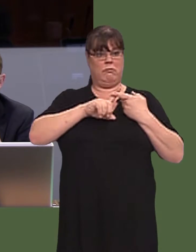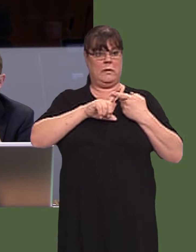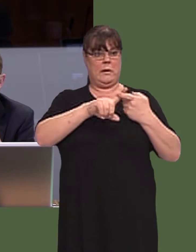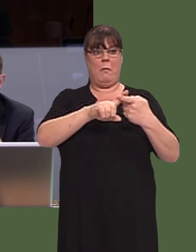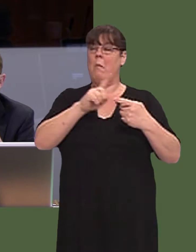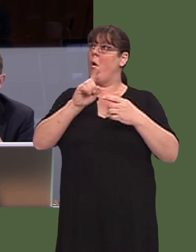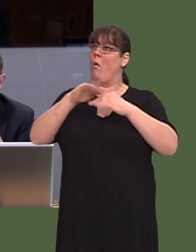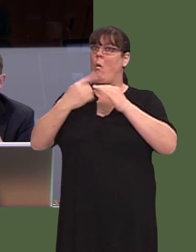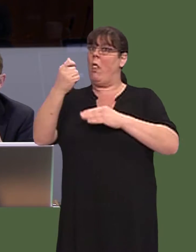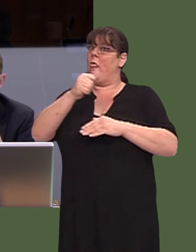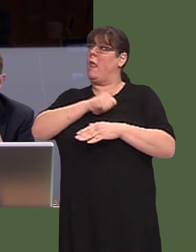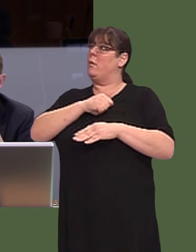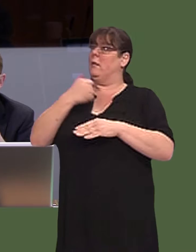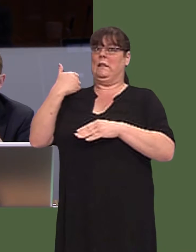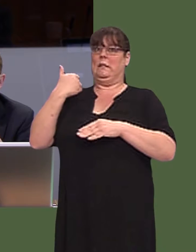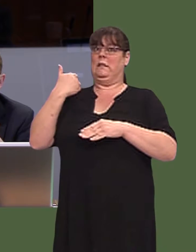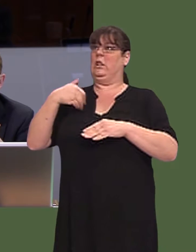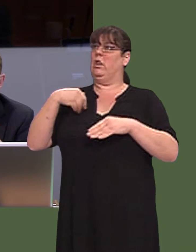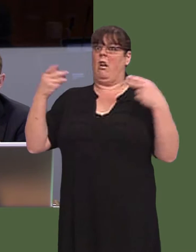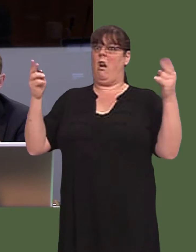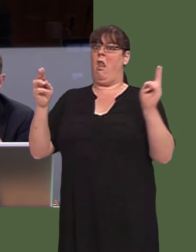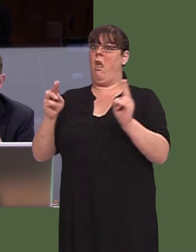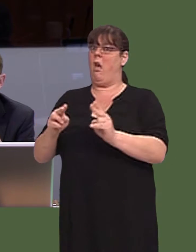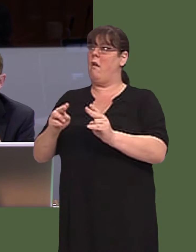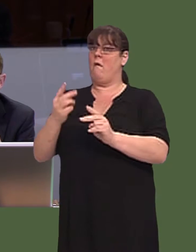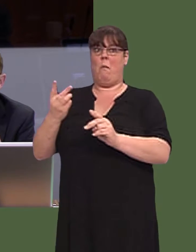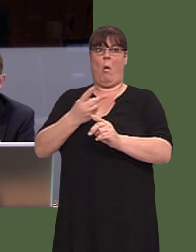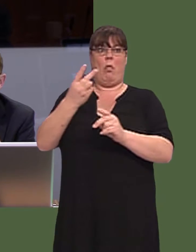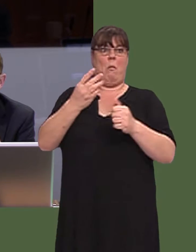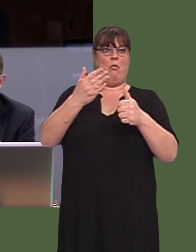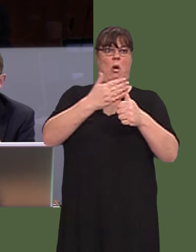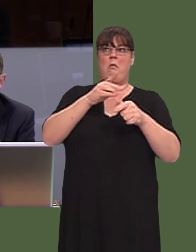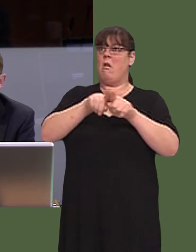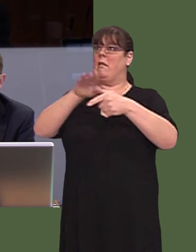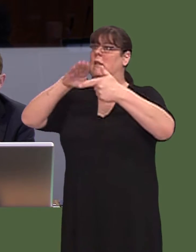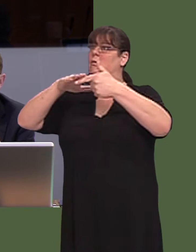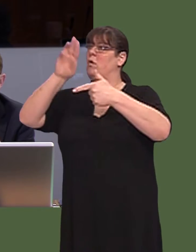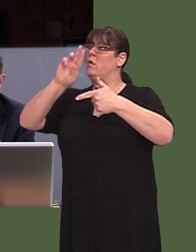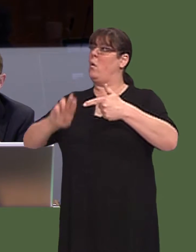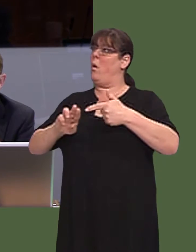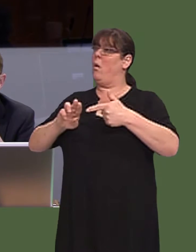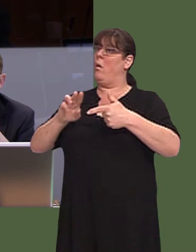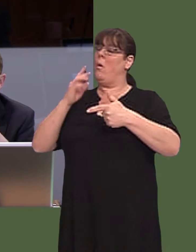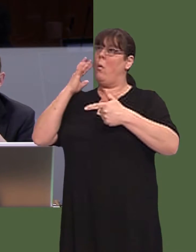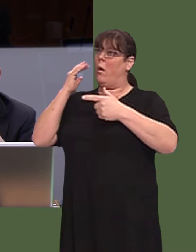seen in excess of 1,000 teachers disappear out of the classrooms, both in primary and secondary schools across Wales on your watch.